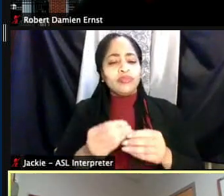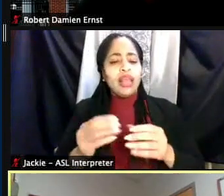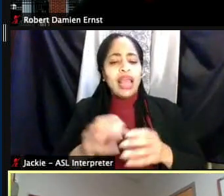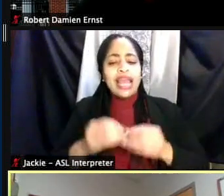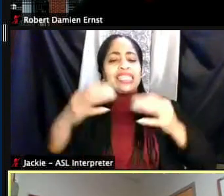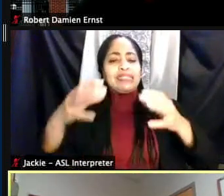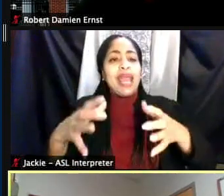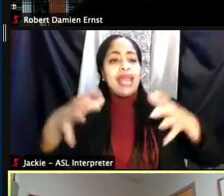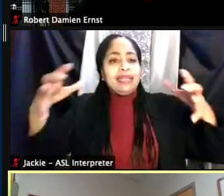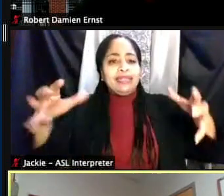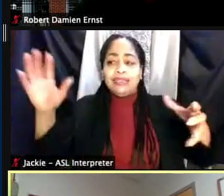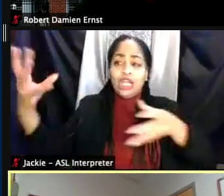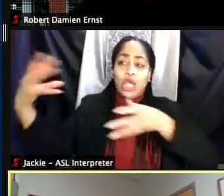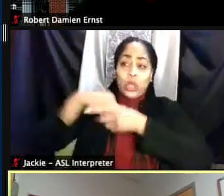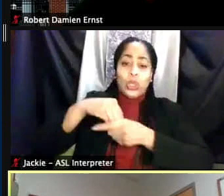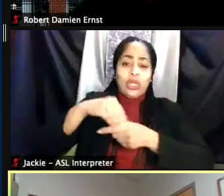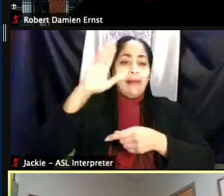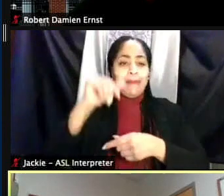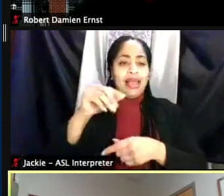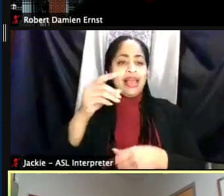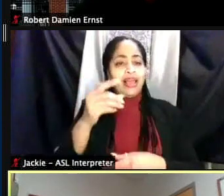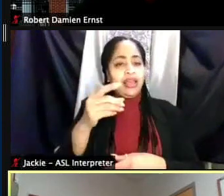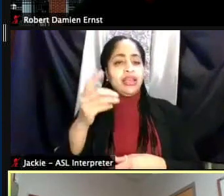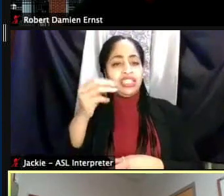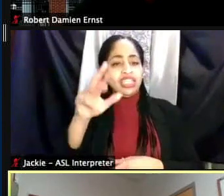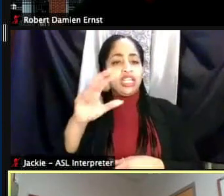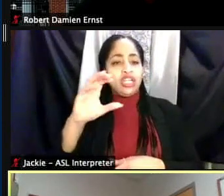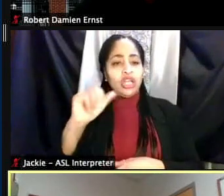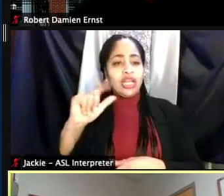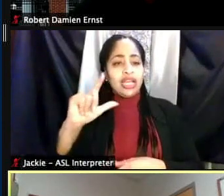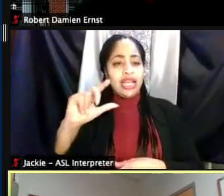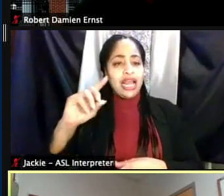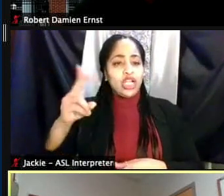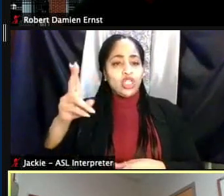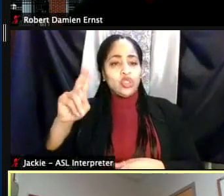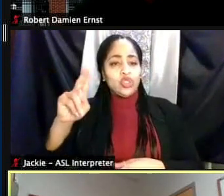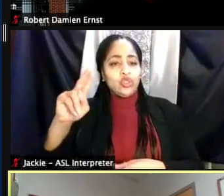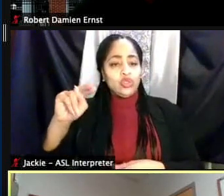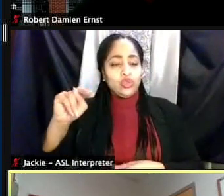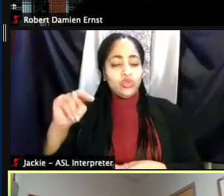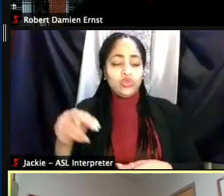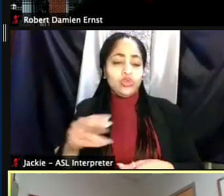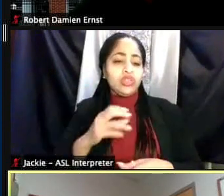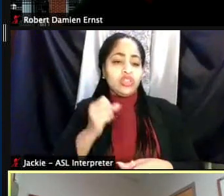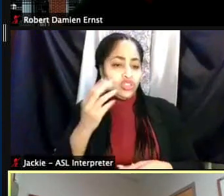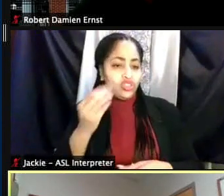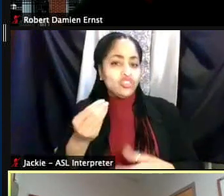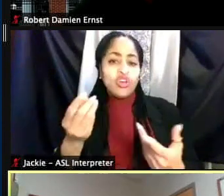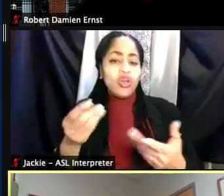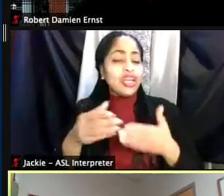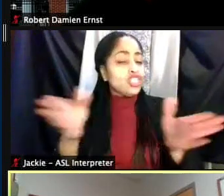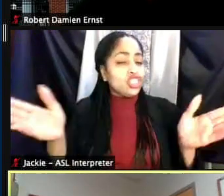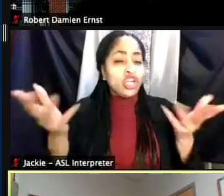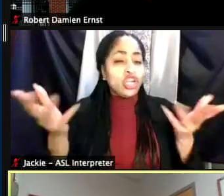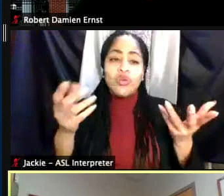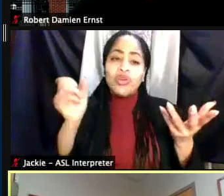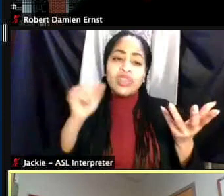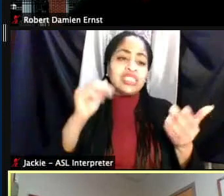the state medical directive to do that. But in general, yes, less vulnerable folks